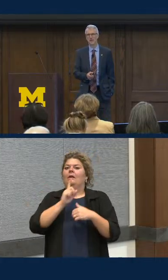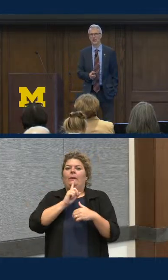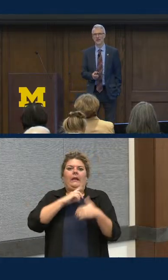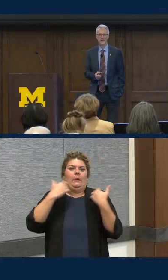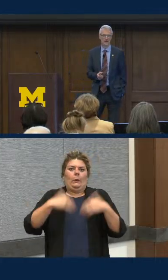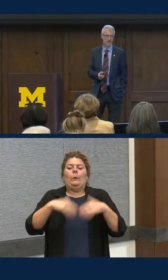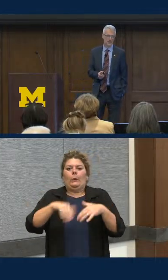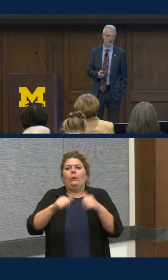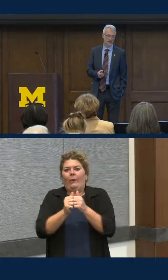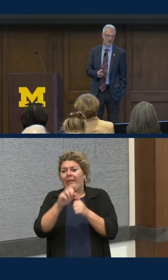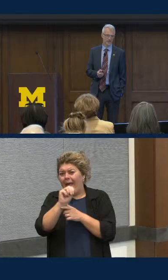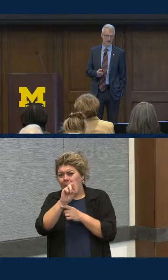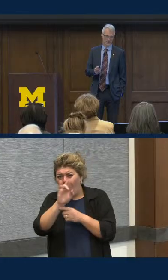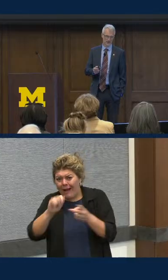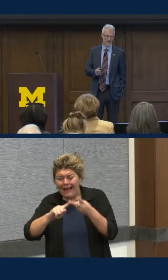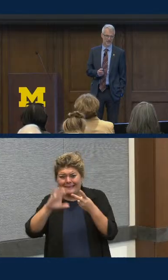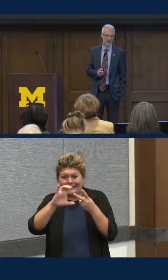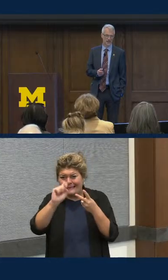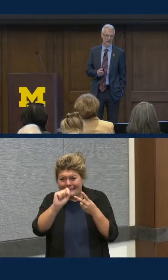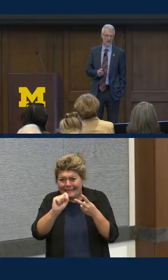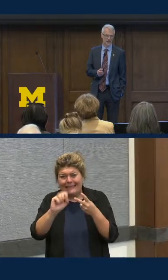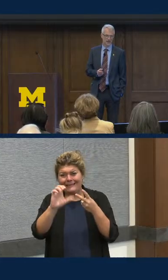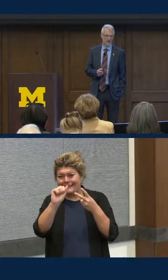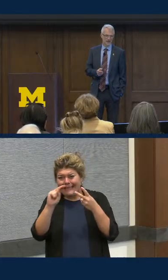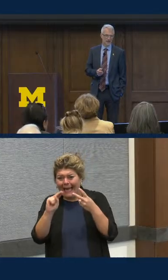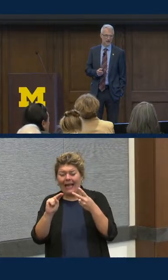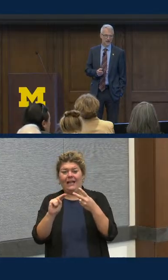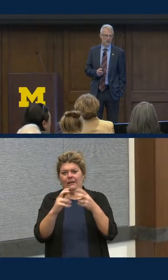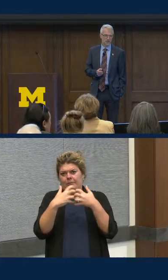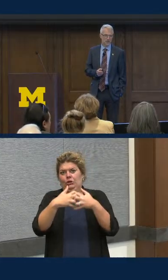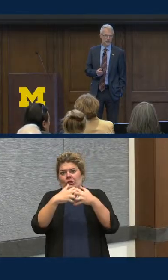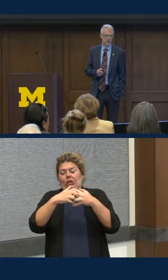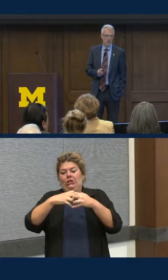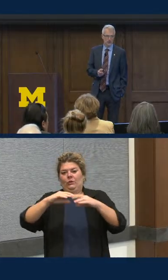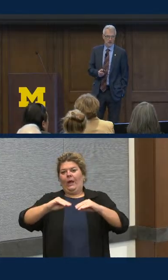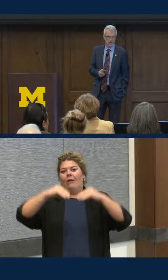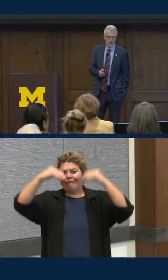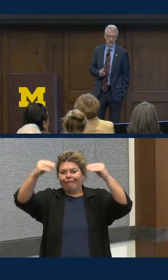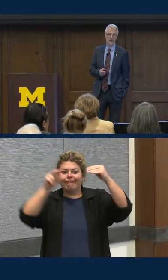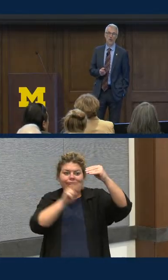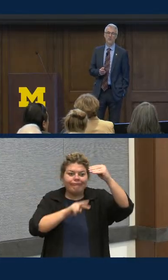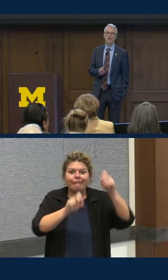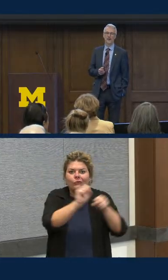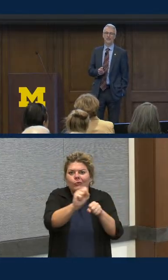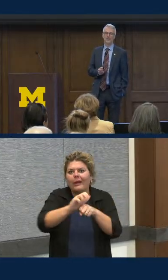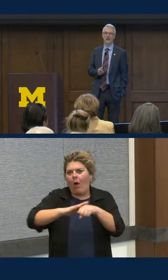CT scanners and other kinds of scanners. To be more precise